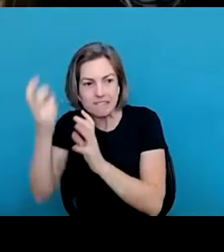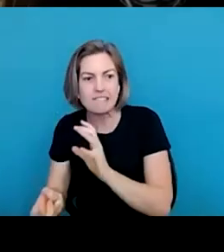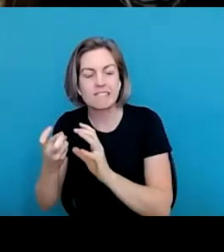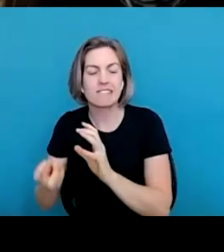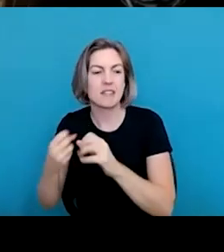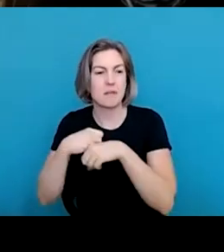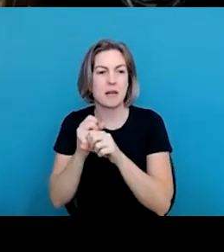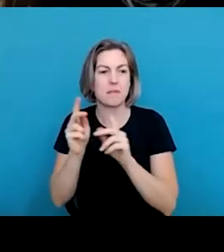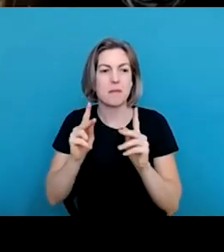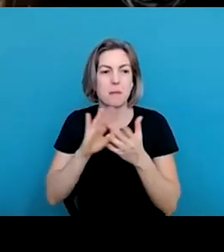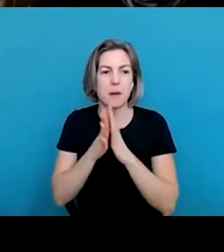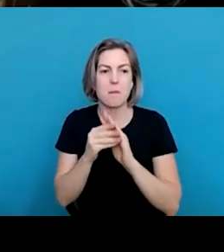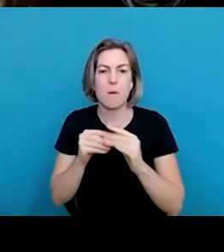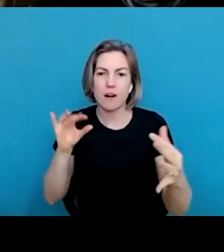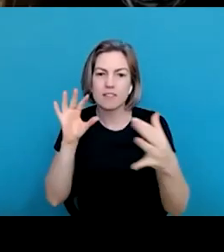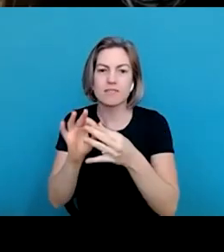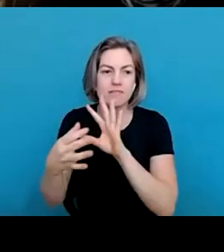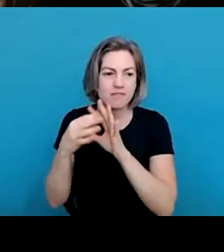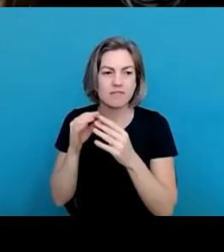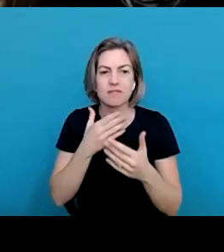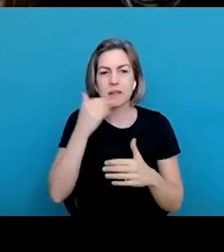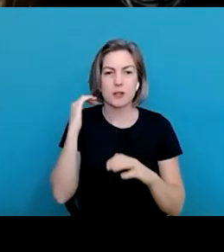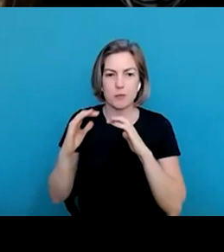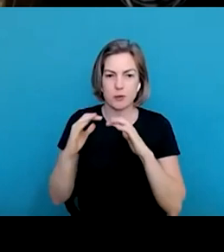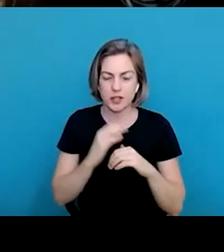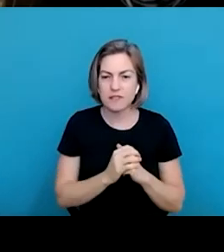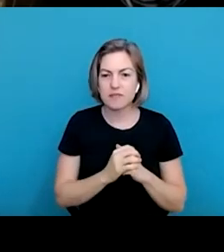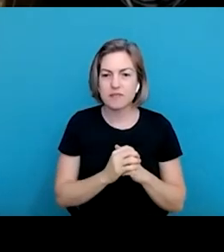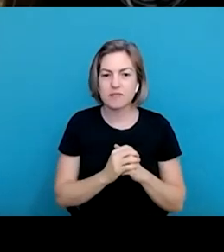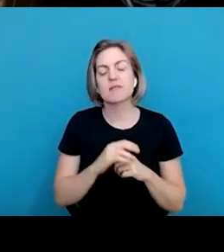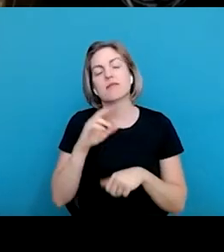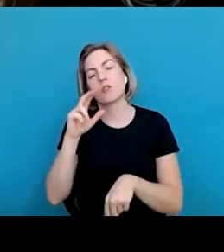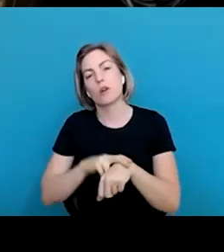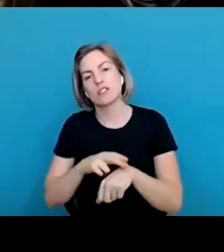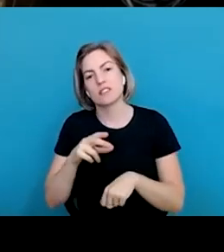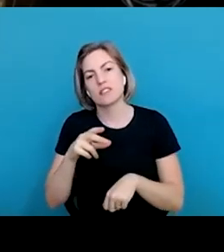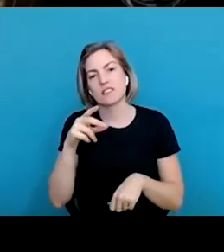closer to each other and better communicate with each other. But of course, it makes it more important